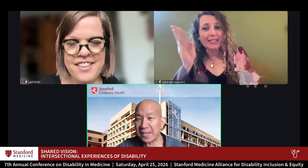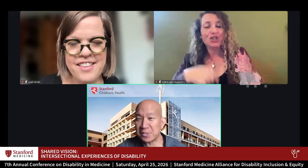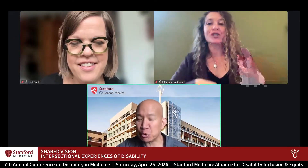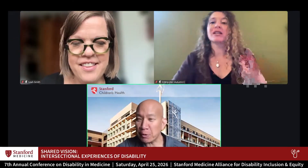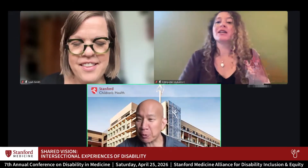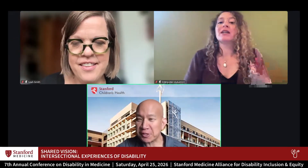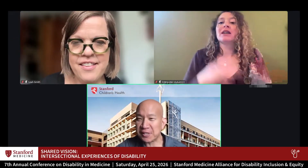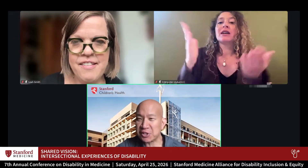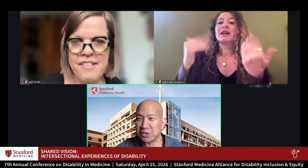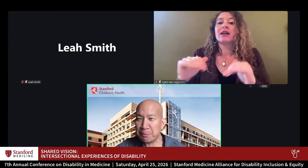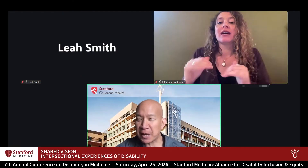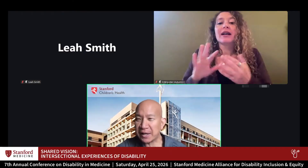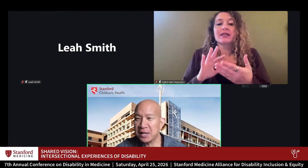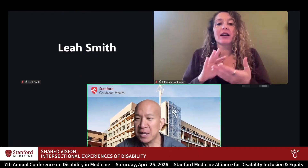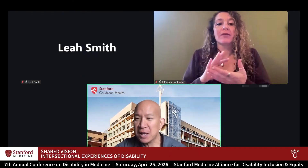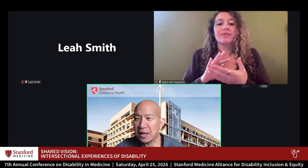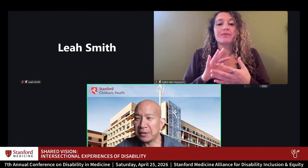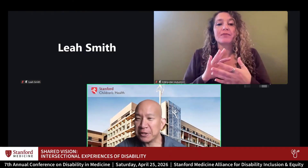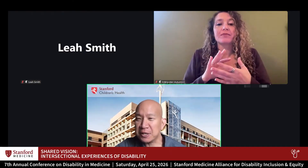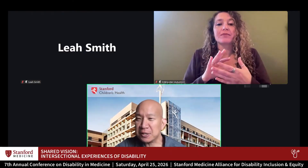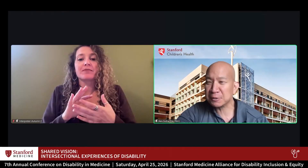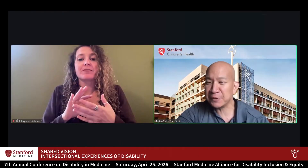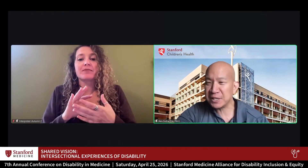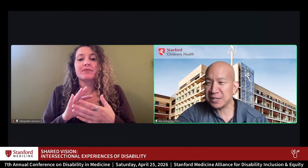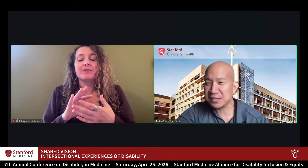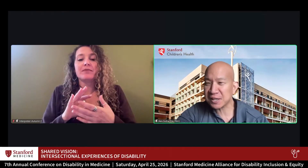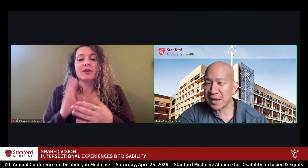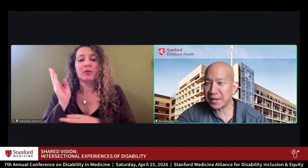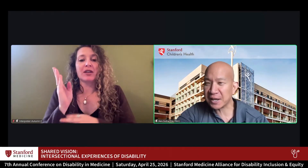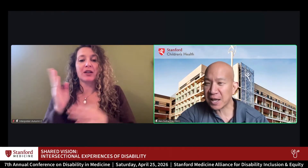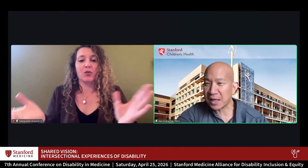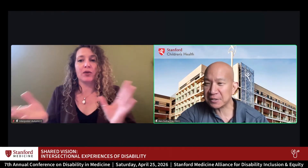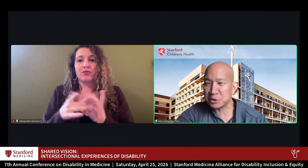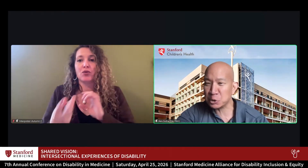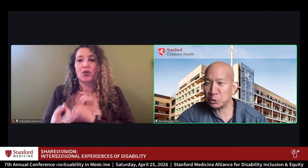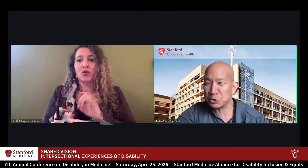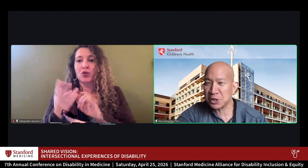it's a joint presentation by Athena Sofides and Allyson Hughes.